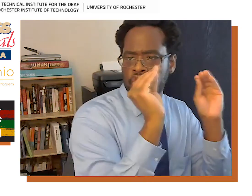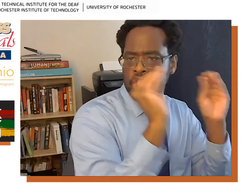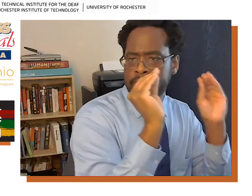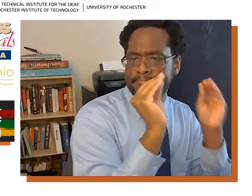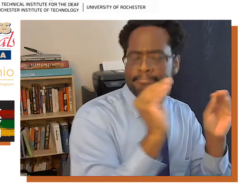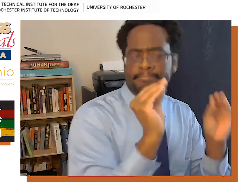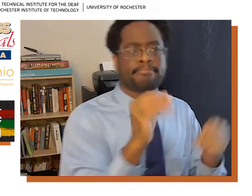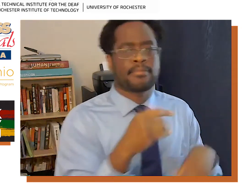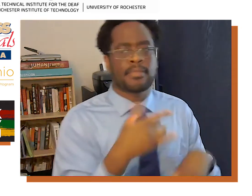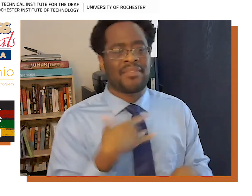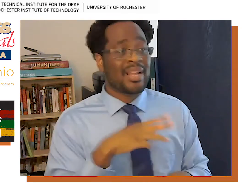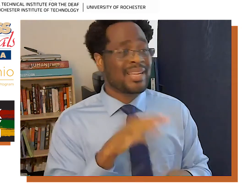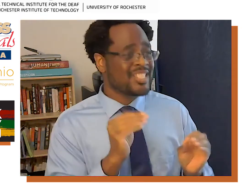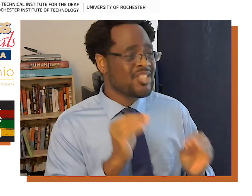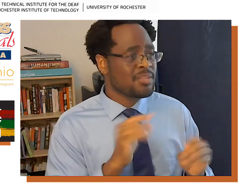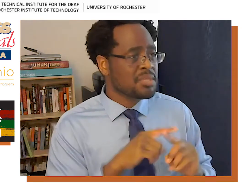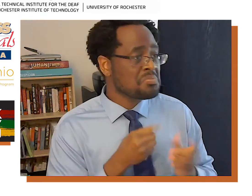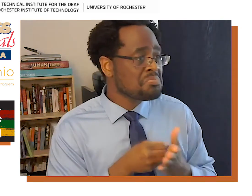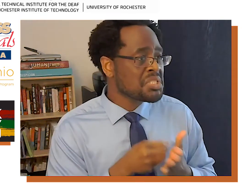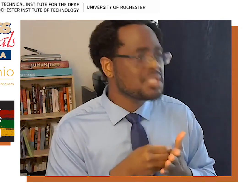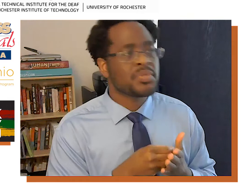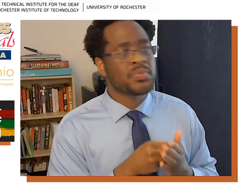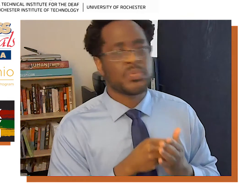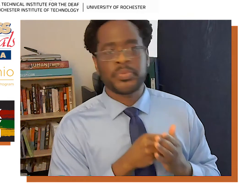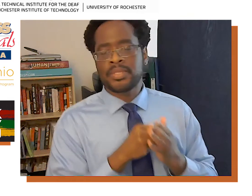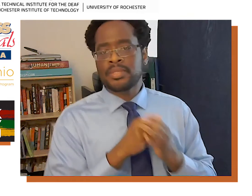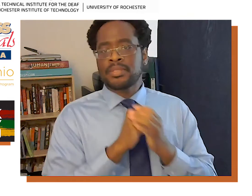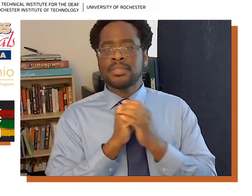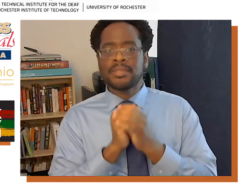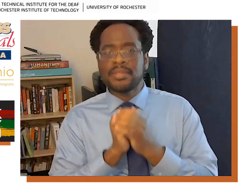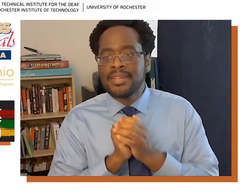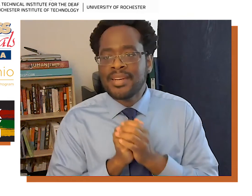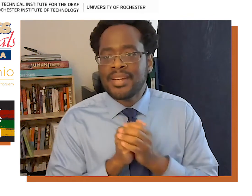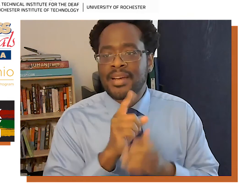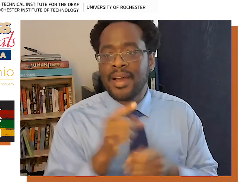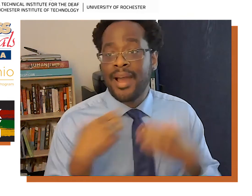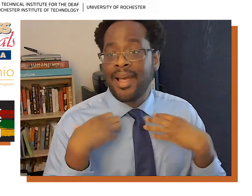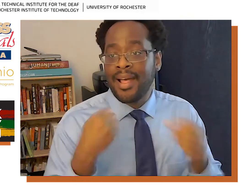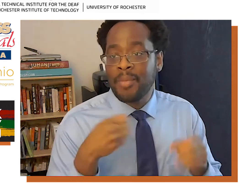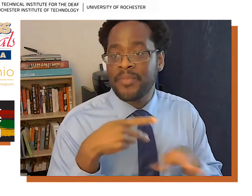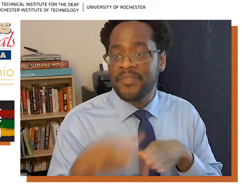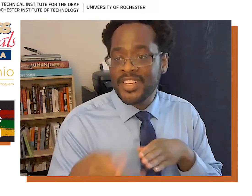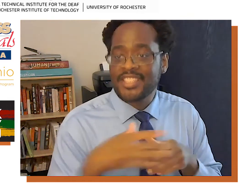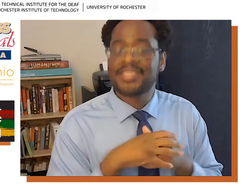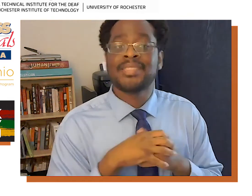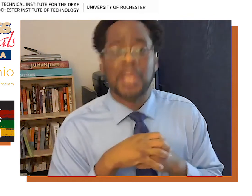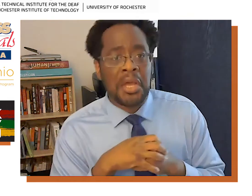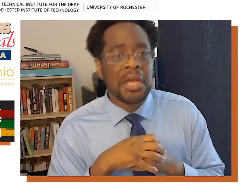in becoming teachers, they could do that. I was kind of interested in teaching, but there isn't good money in it,